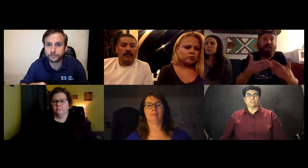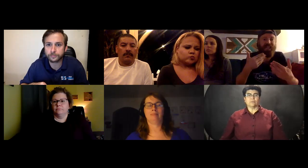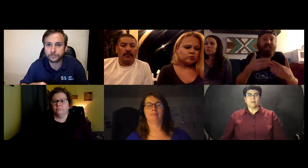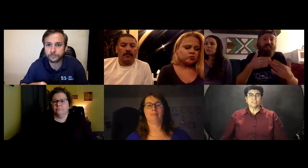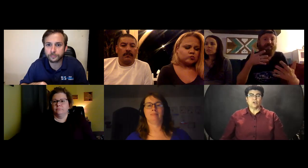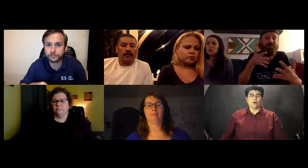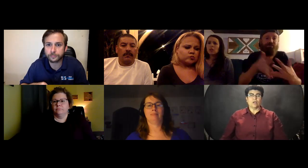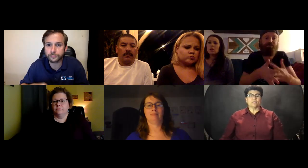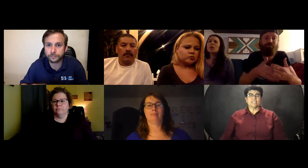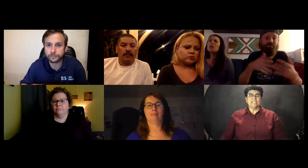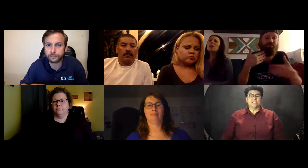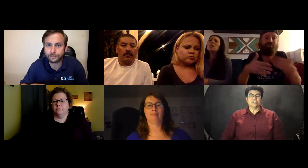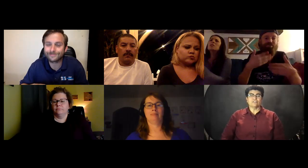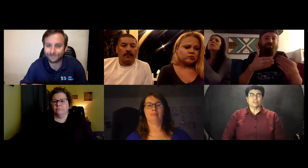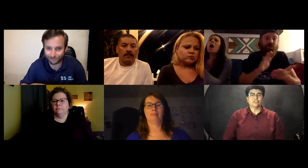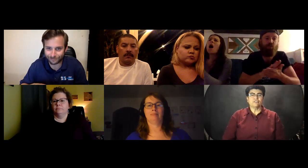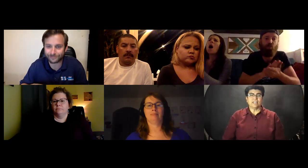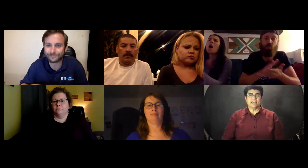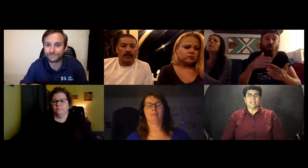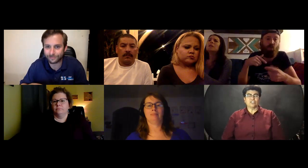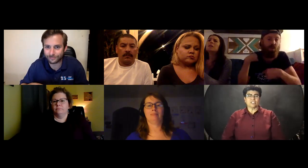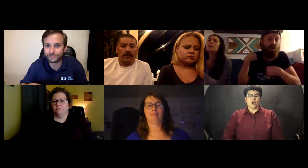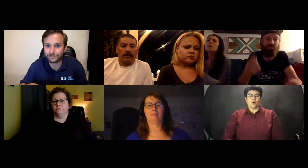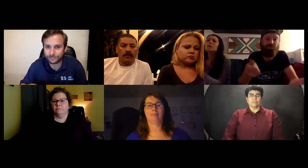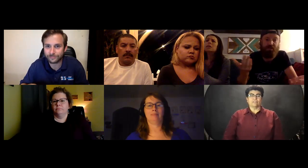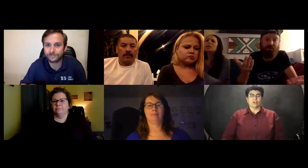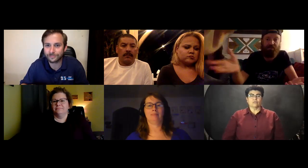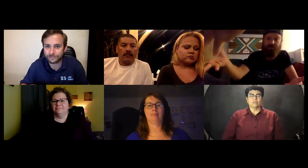from us so it was easier for her to fit in and just go